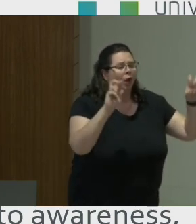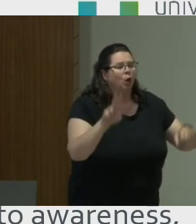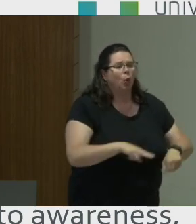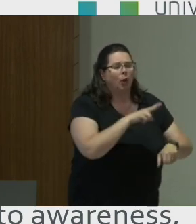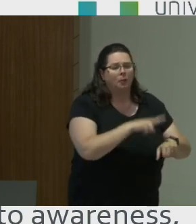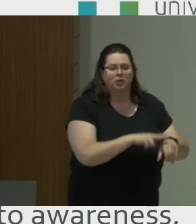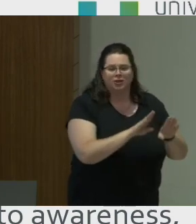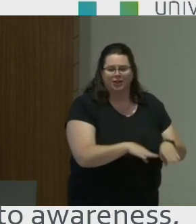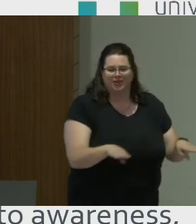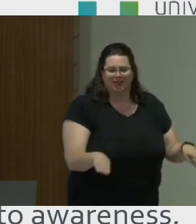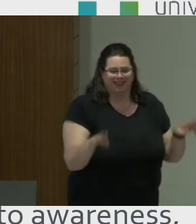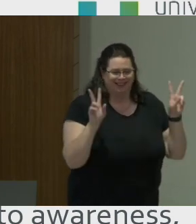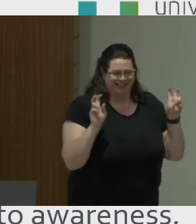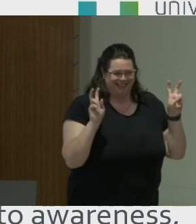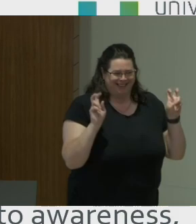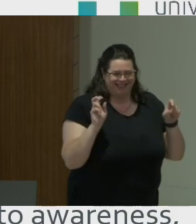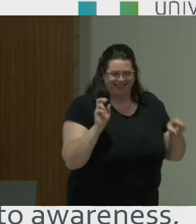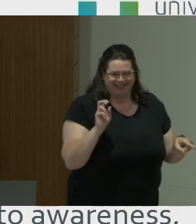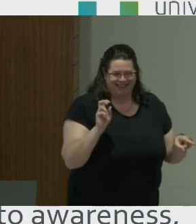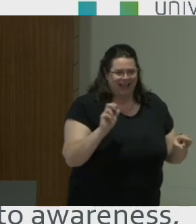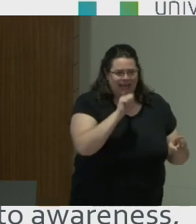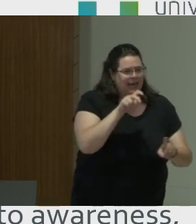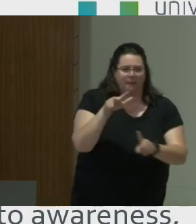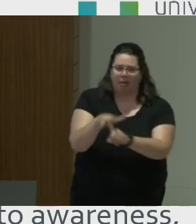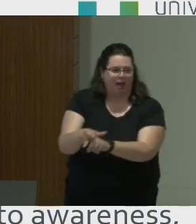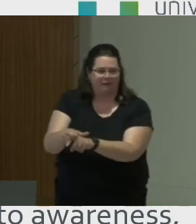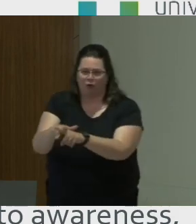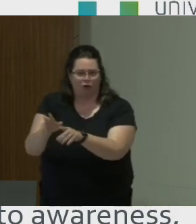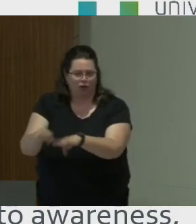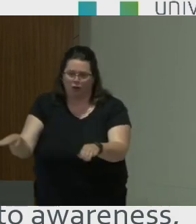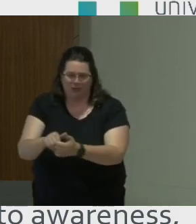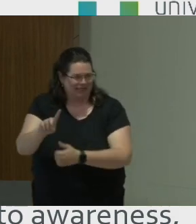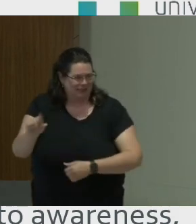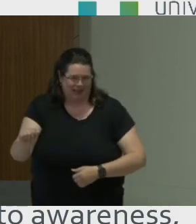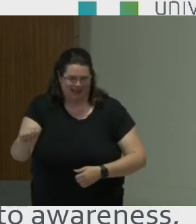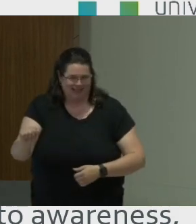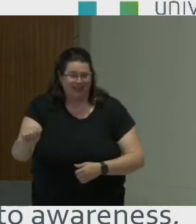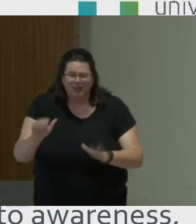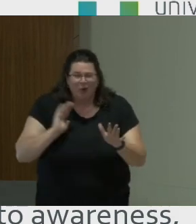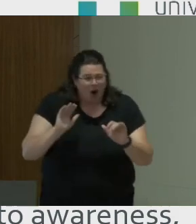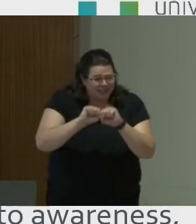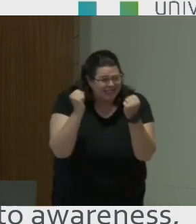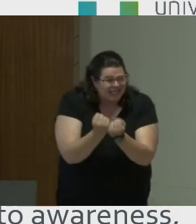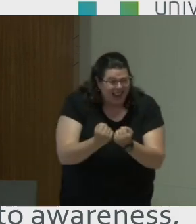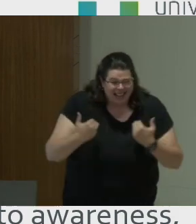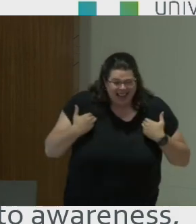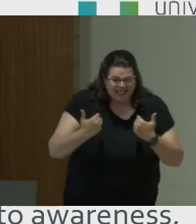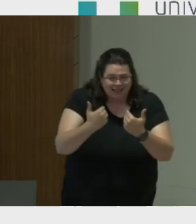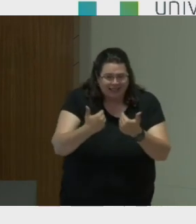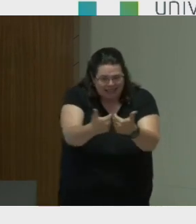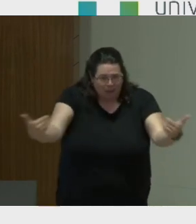So we often have these different columns in our social systems and no cooperation.